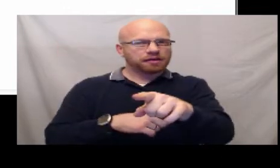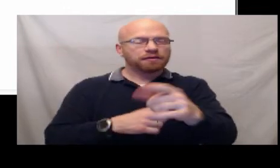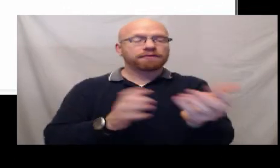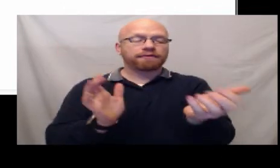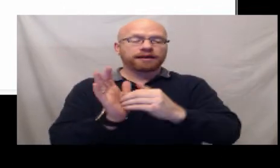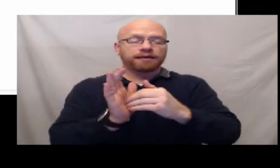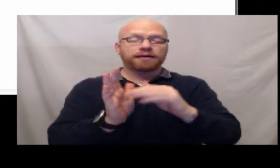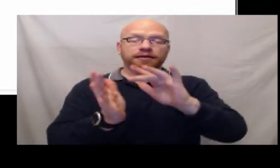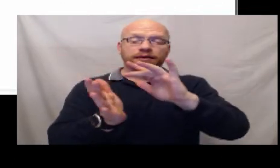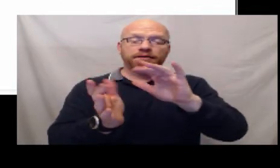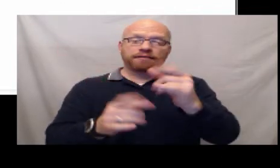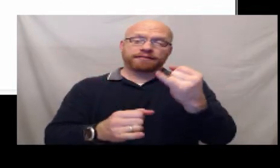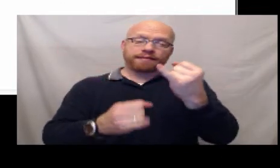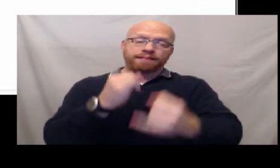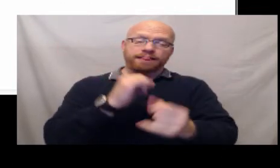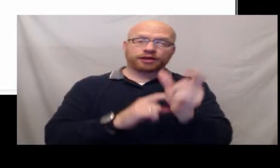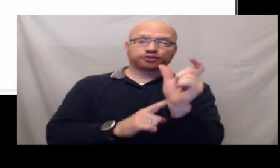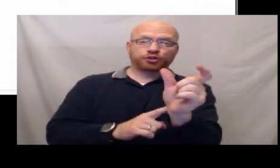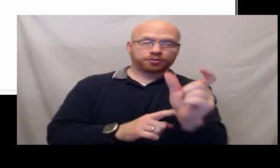in our new table or the negative six.